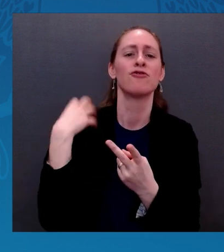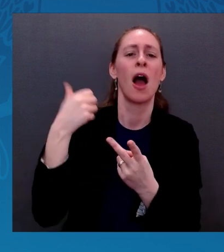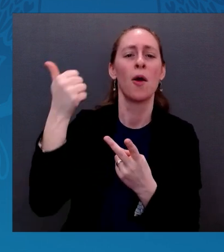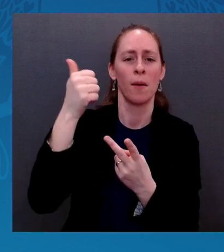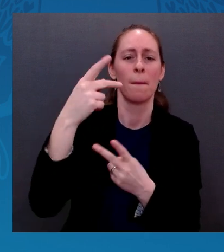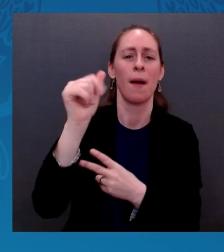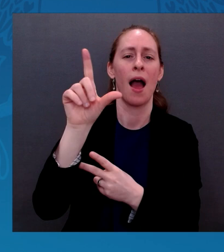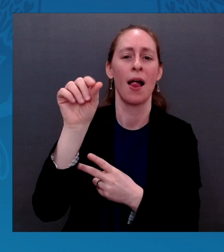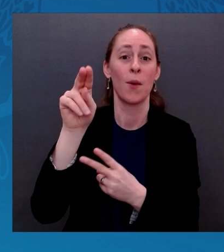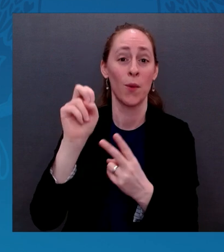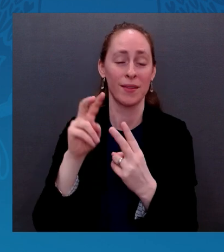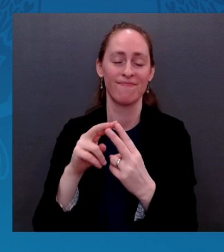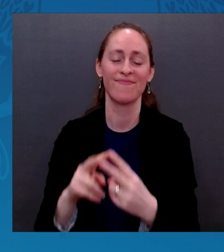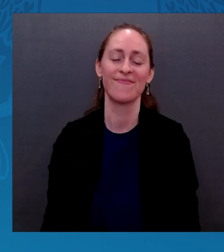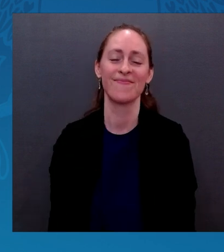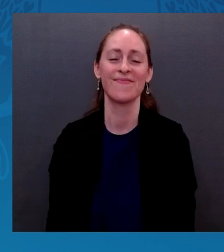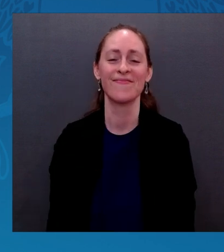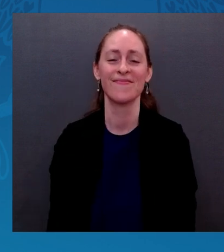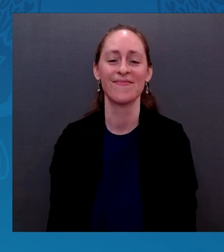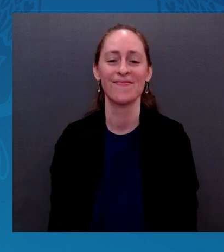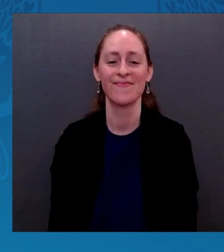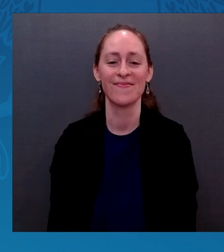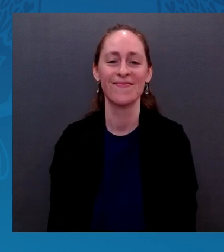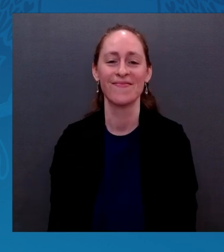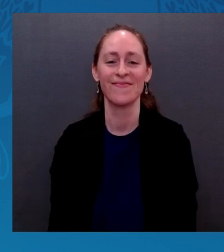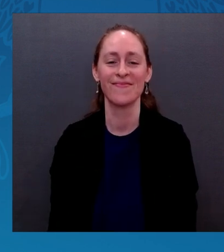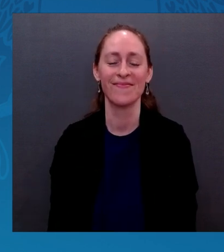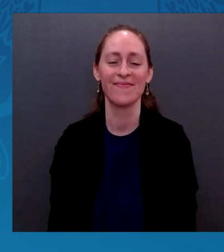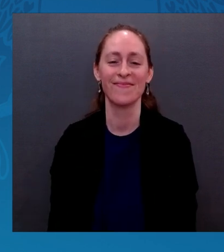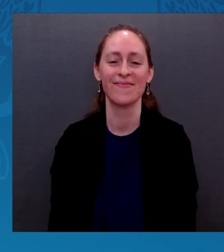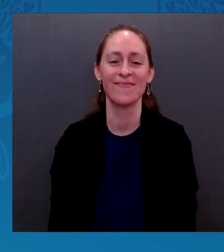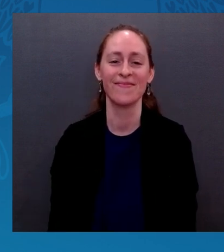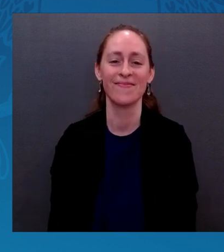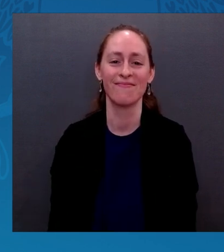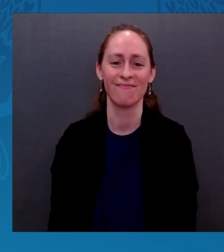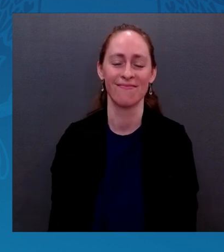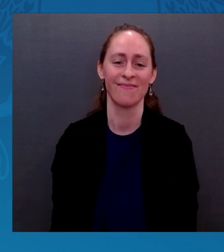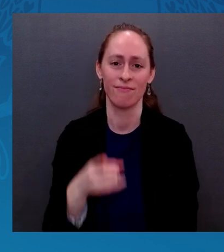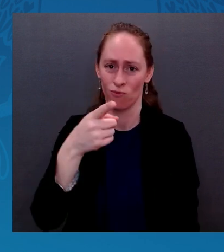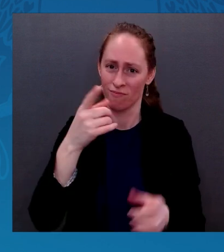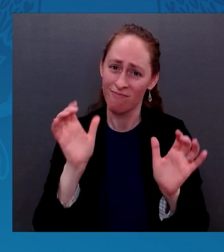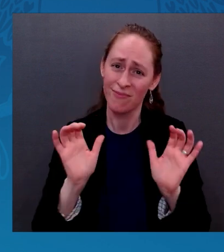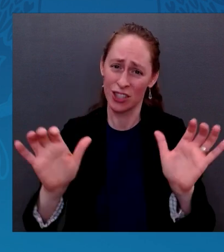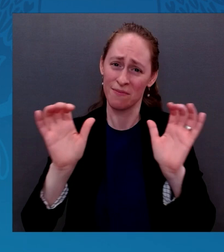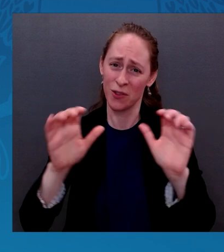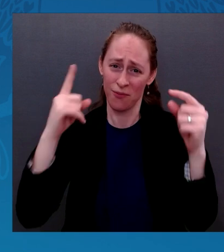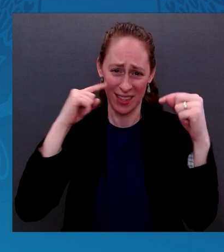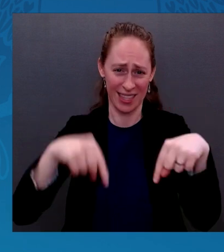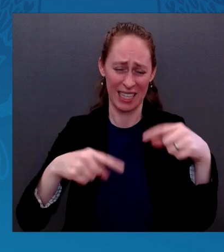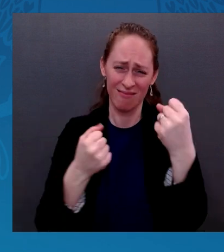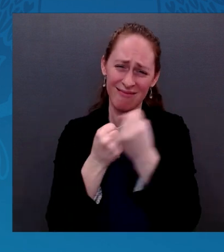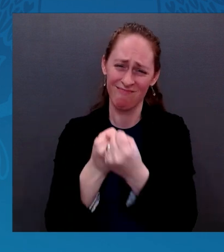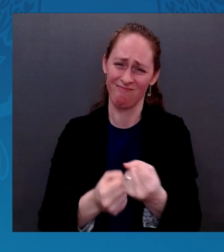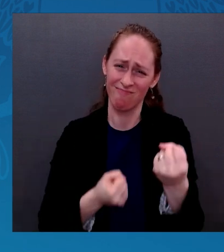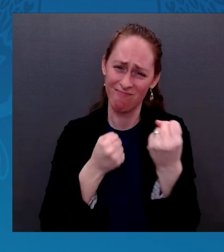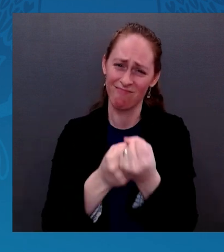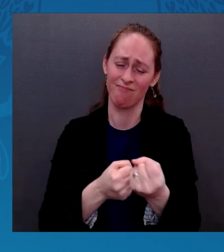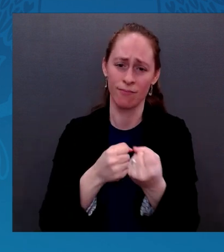And I appreciate you always reminding the President and me of what is at stake on the ground on this and so many other issues.